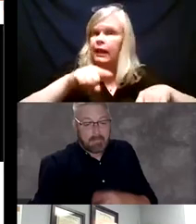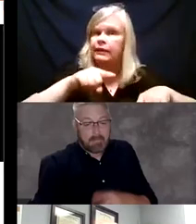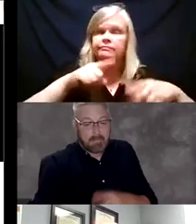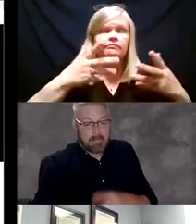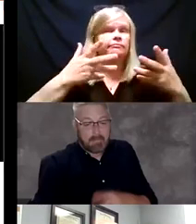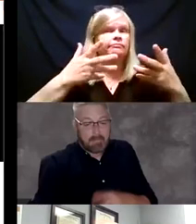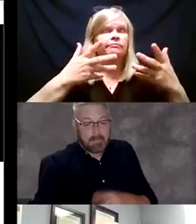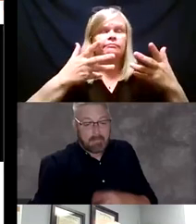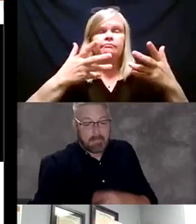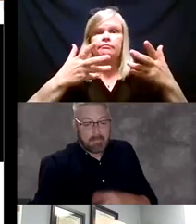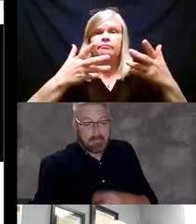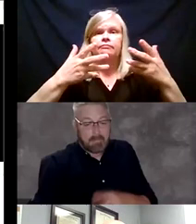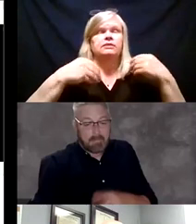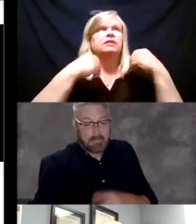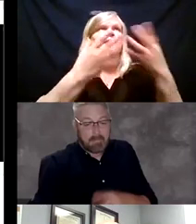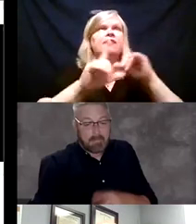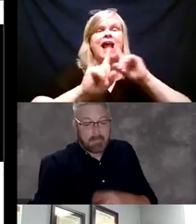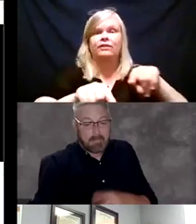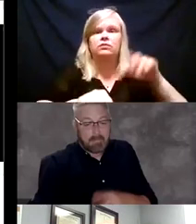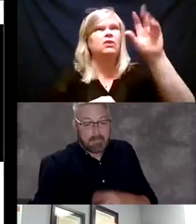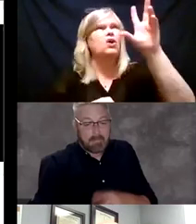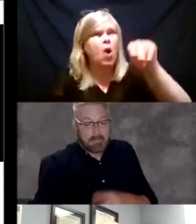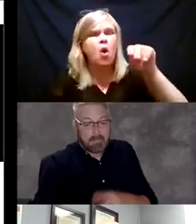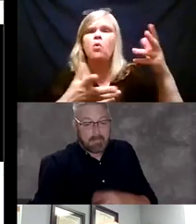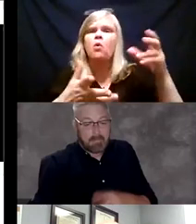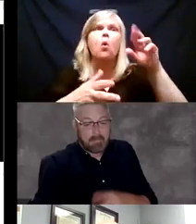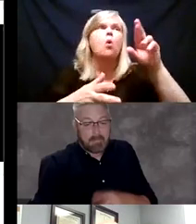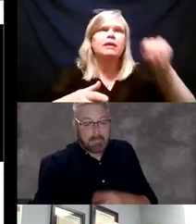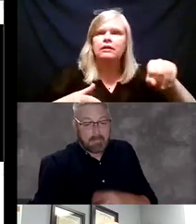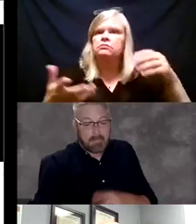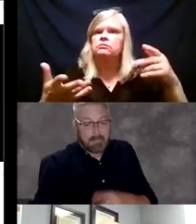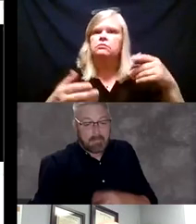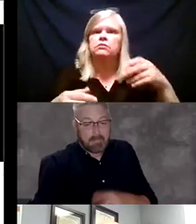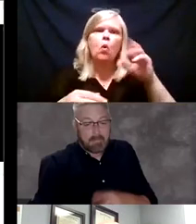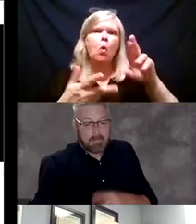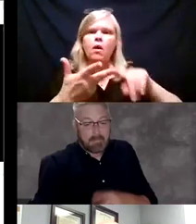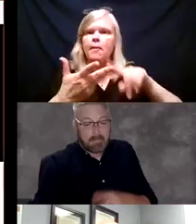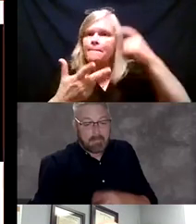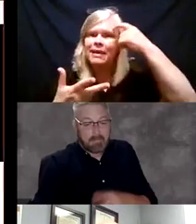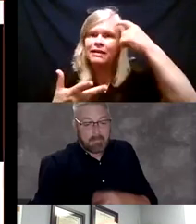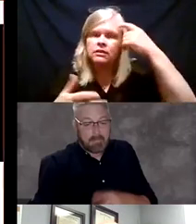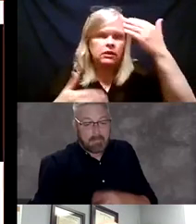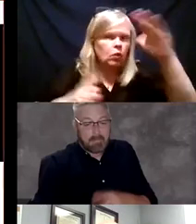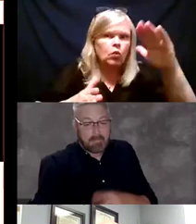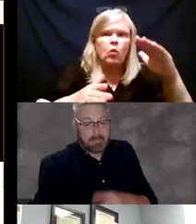UNABLE TO GIVE CONSENT OR KNOW RIGHT OR WRONG IN RELATION TO